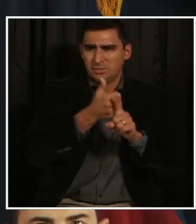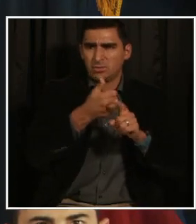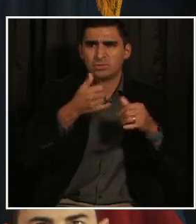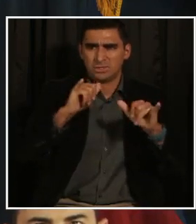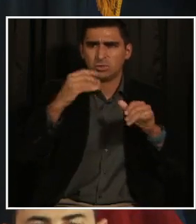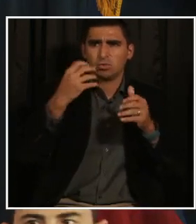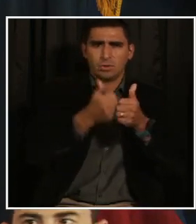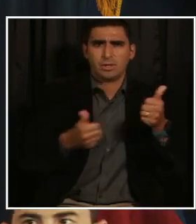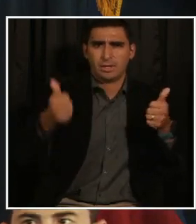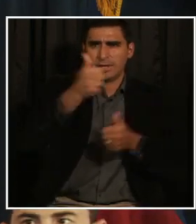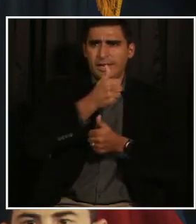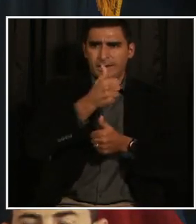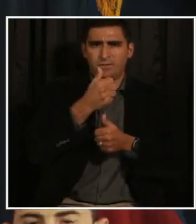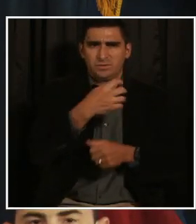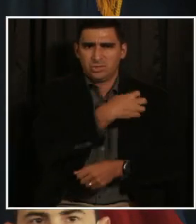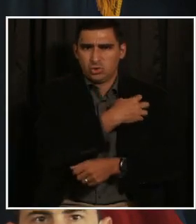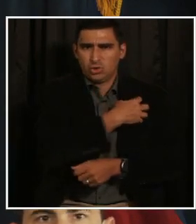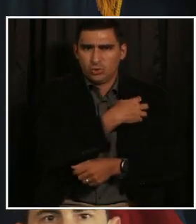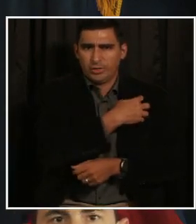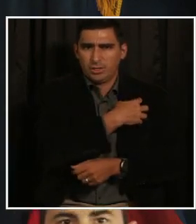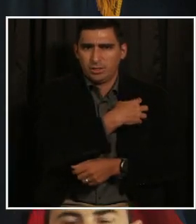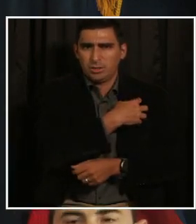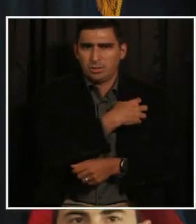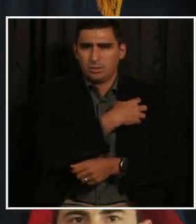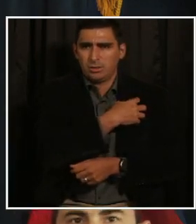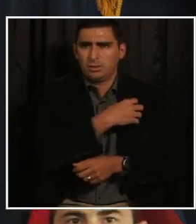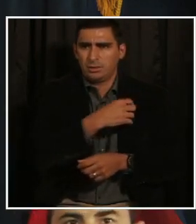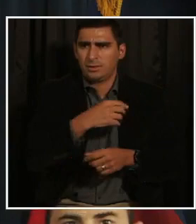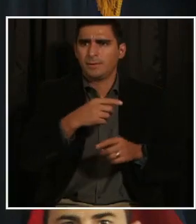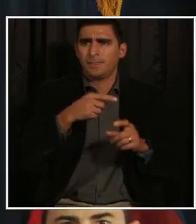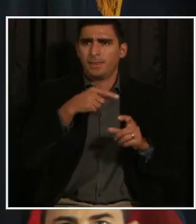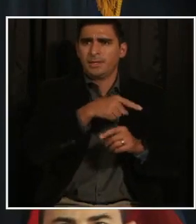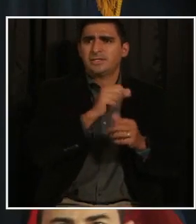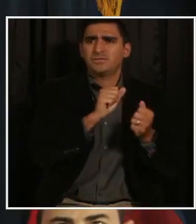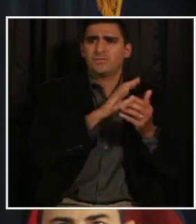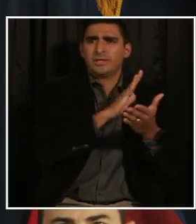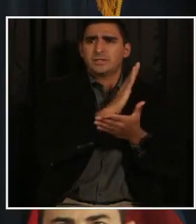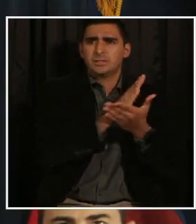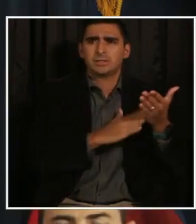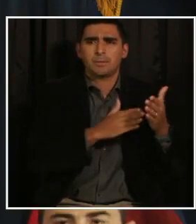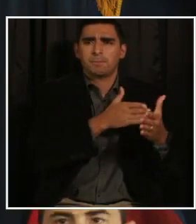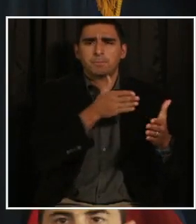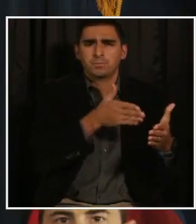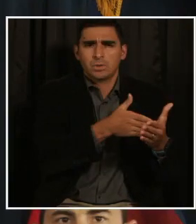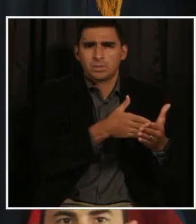well first uh you know our state patrol has uh core values of honor and duty and respect and